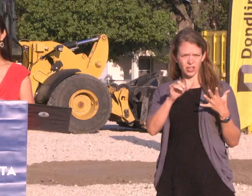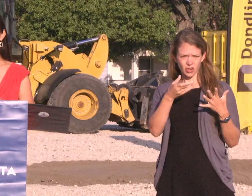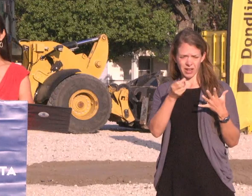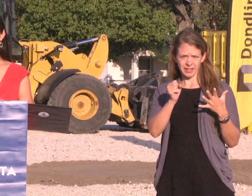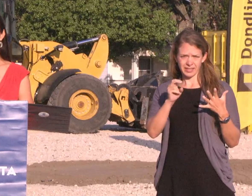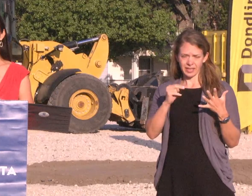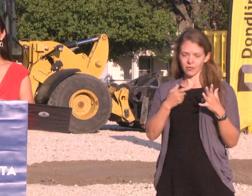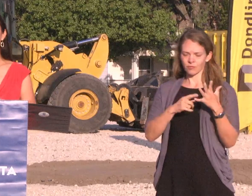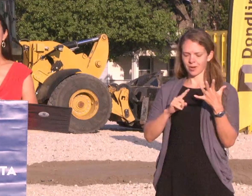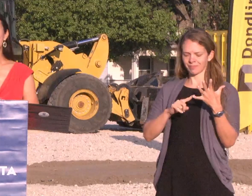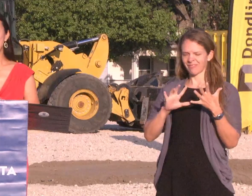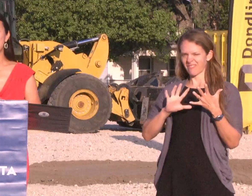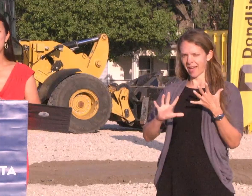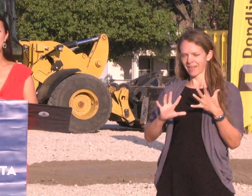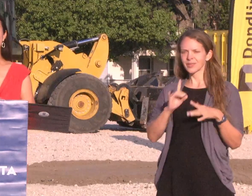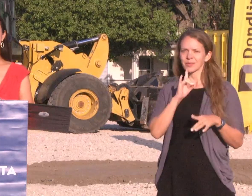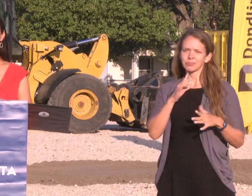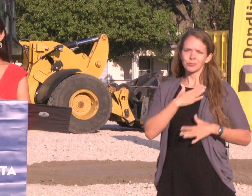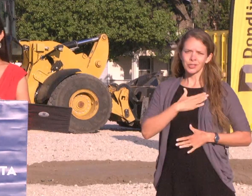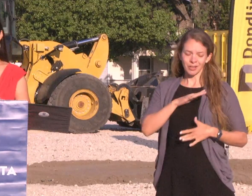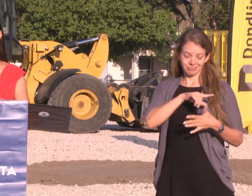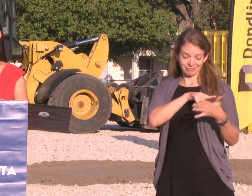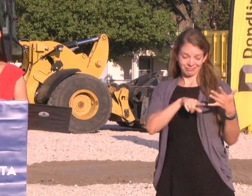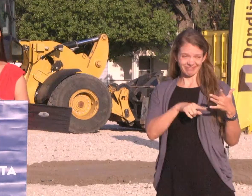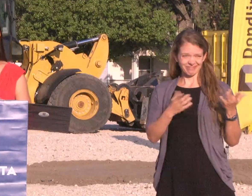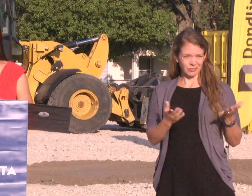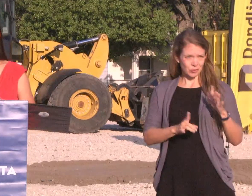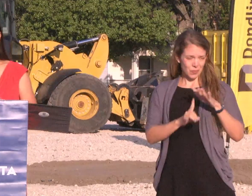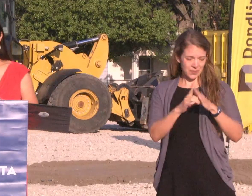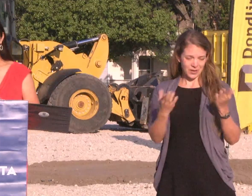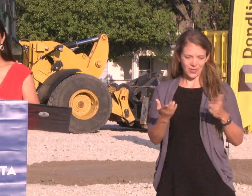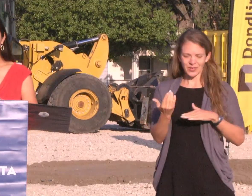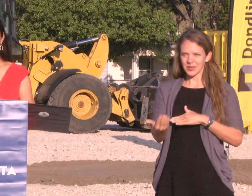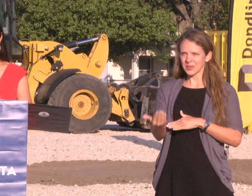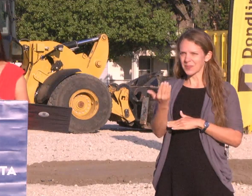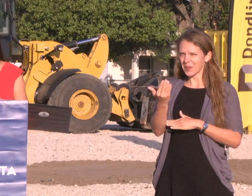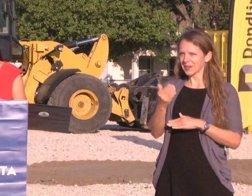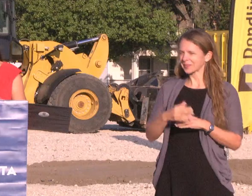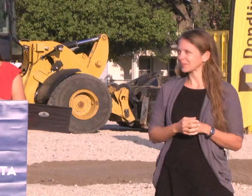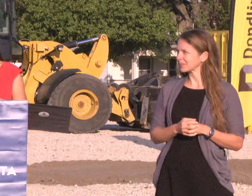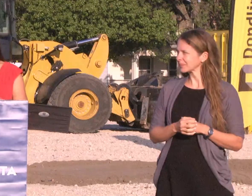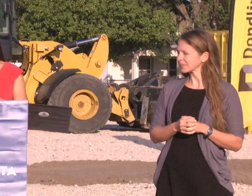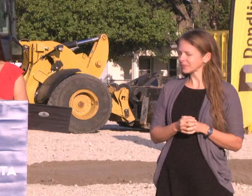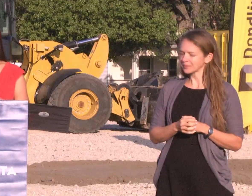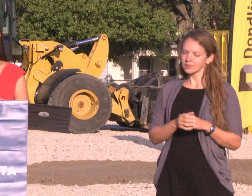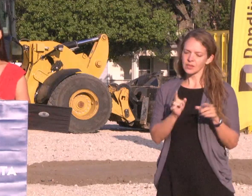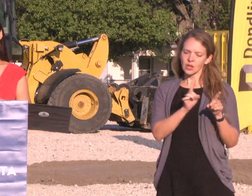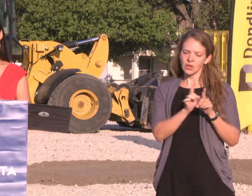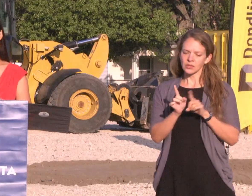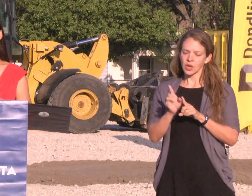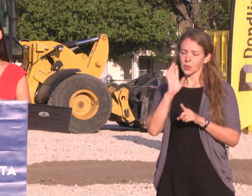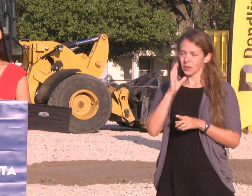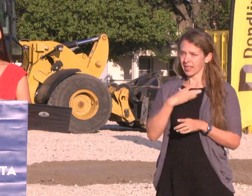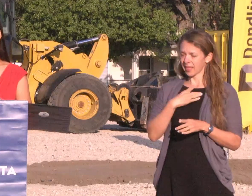5 really appreciate all of you for being here this morning also would like to say thank you